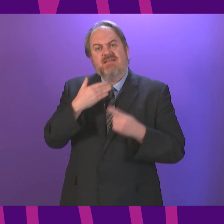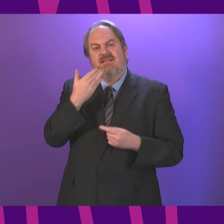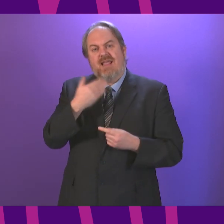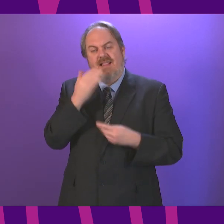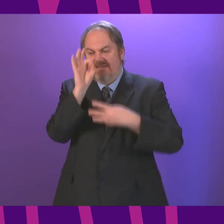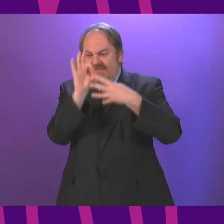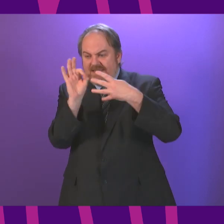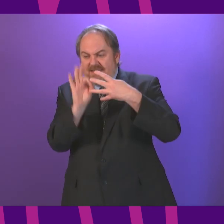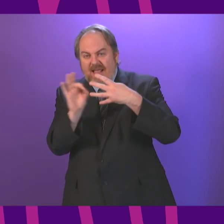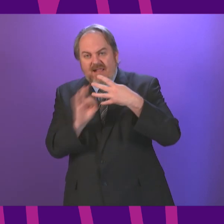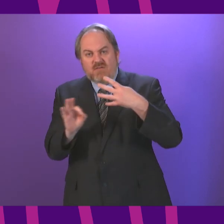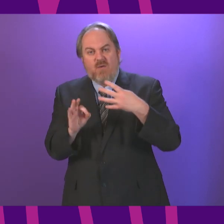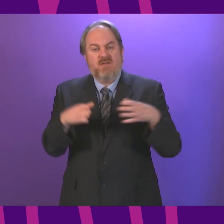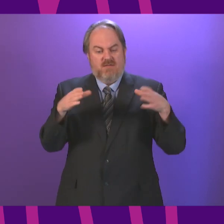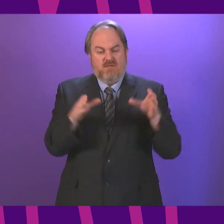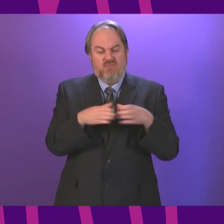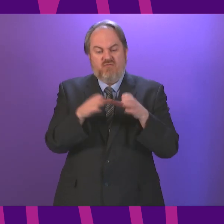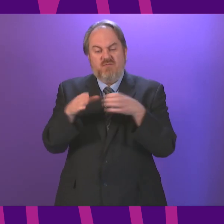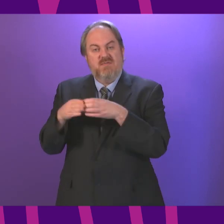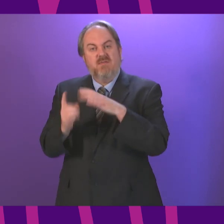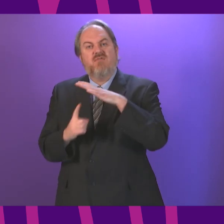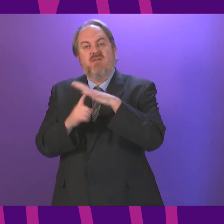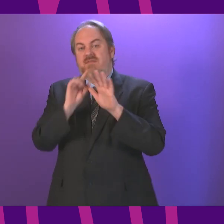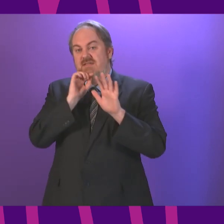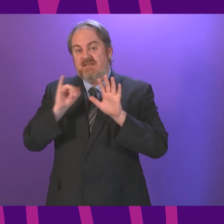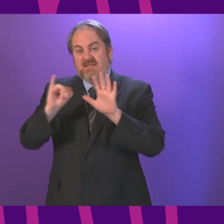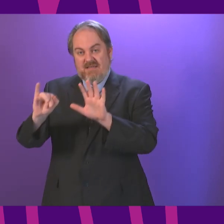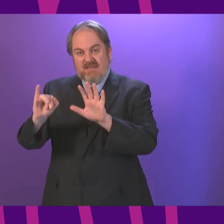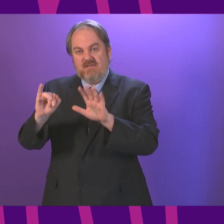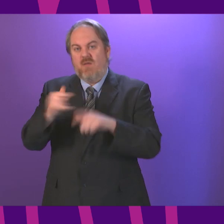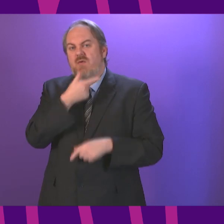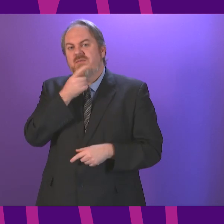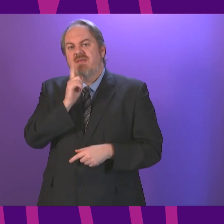priority group 6, which comprises adults with a particular underlying health condition and